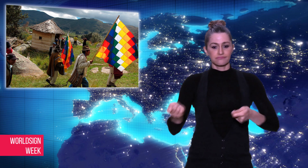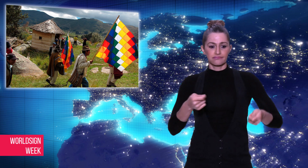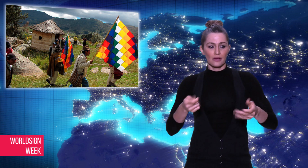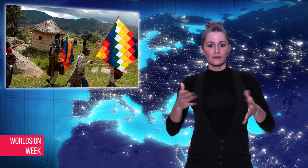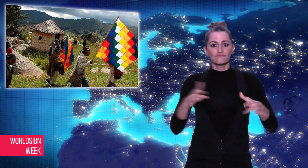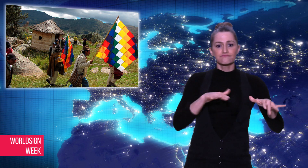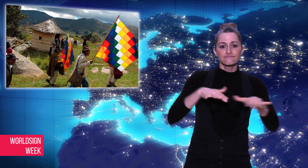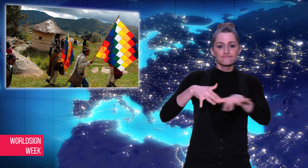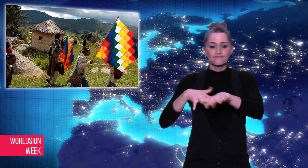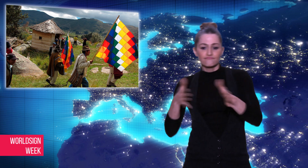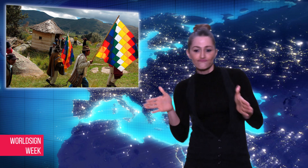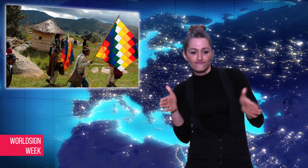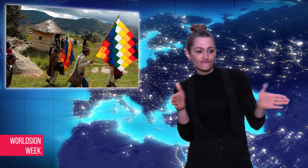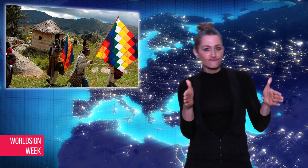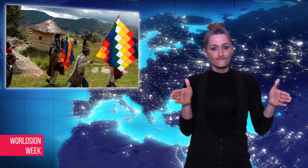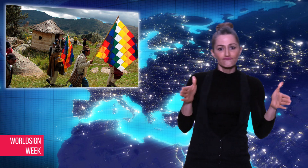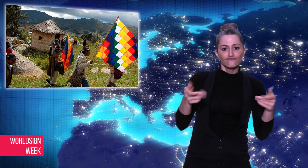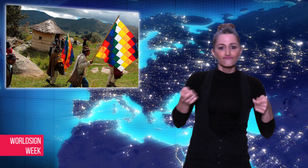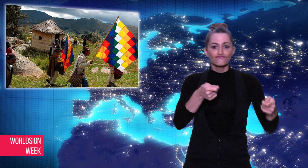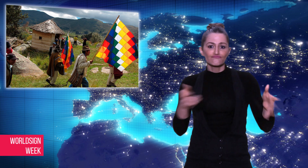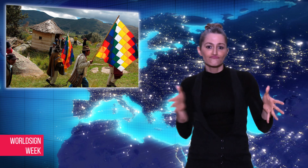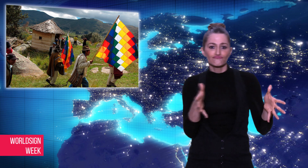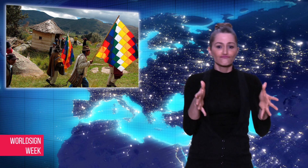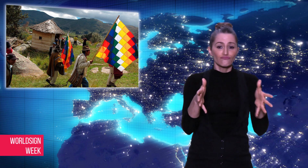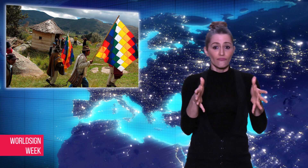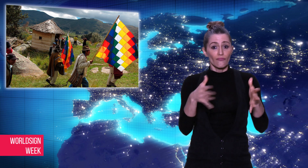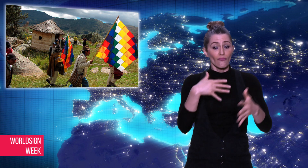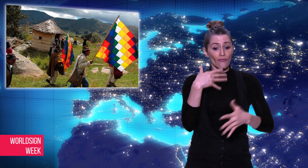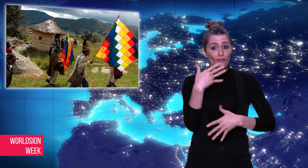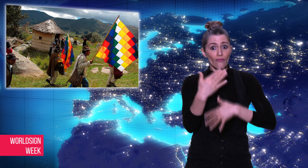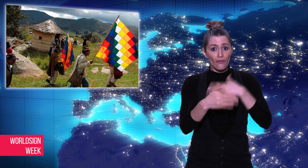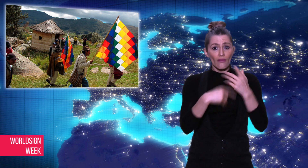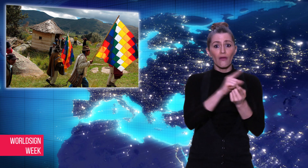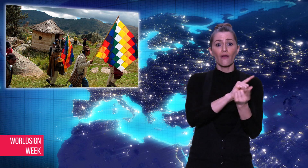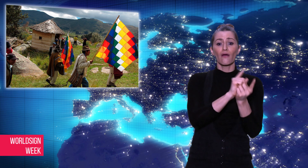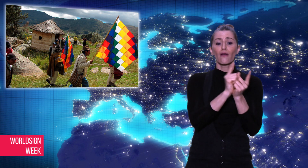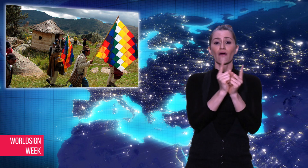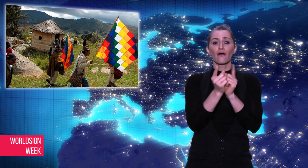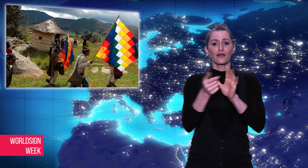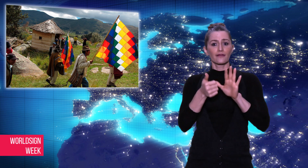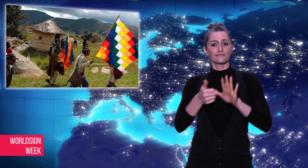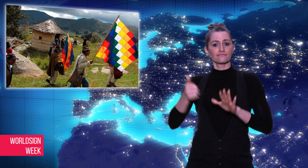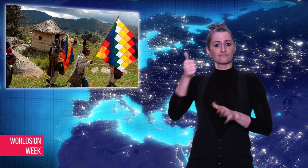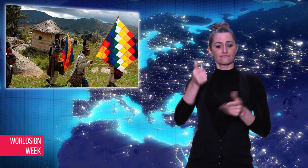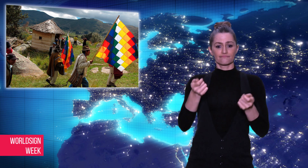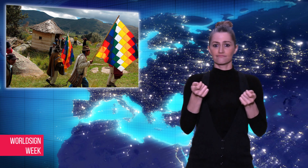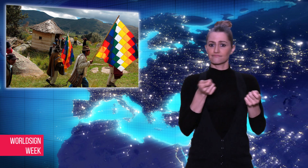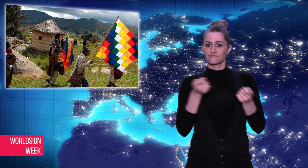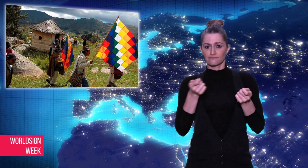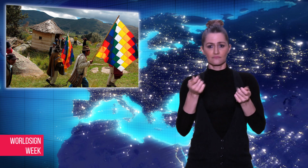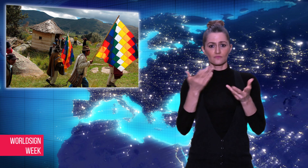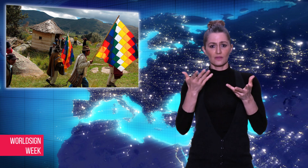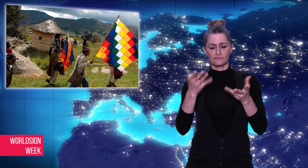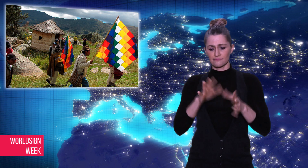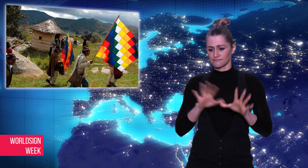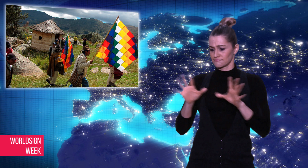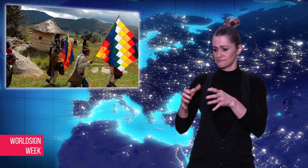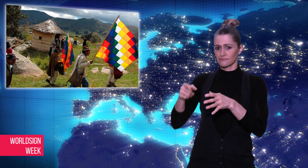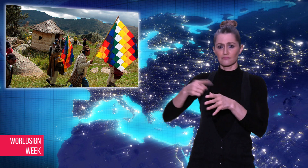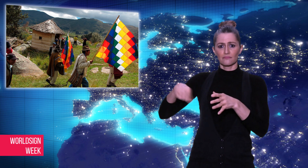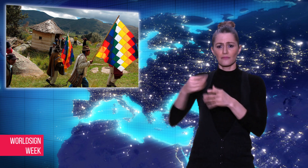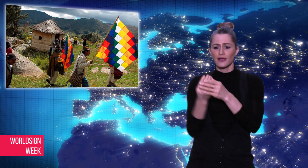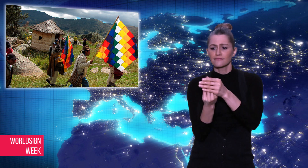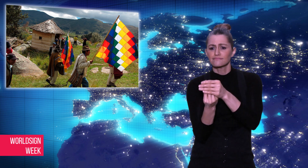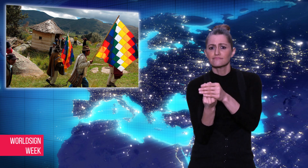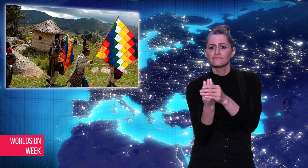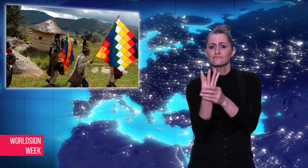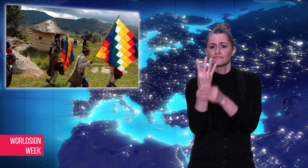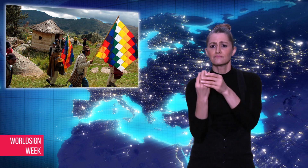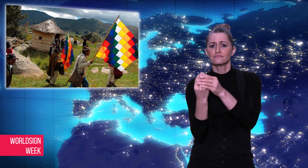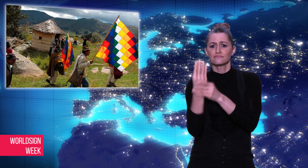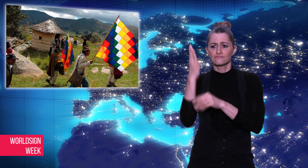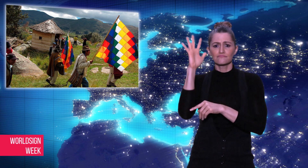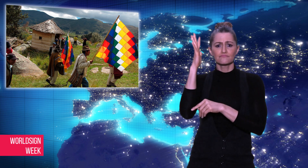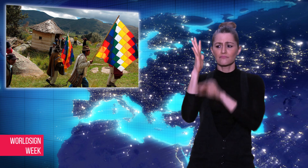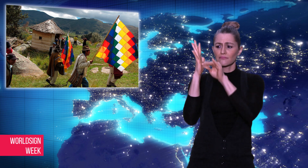Chile. He was a llama shepherd, then became a